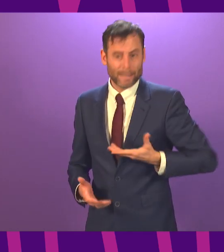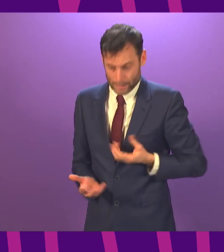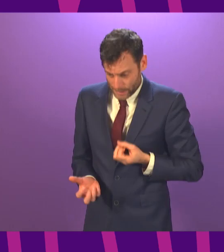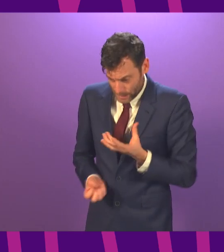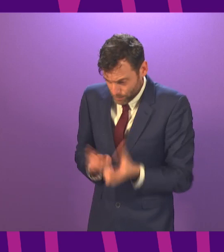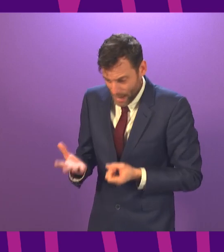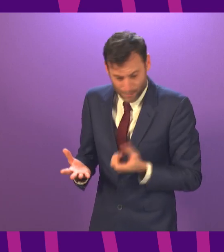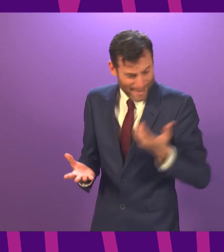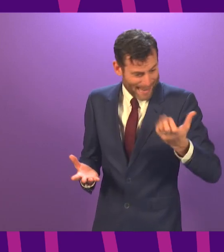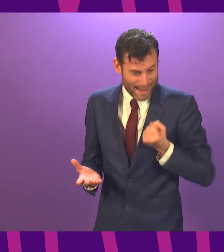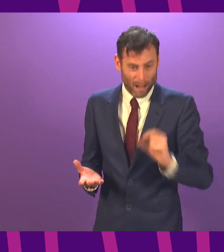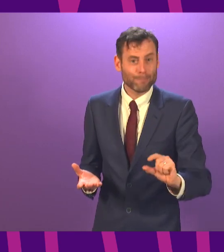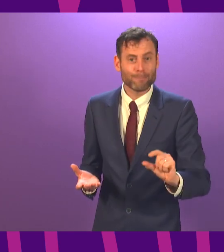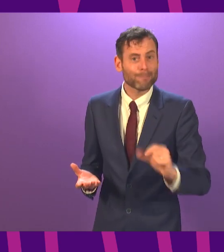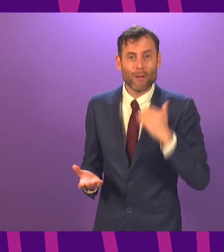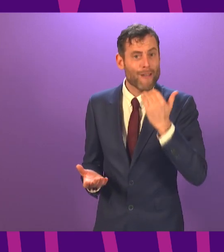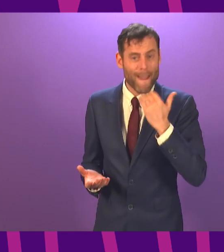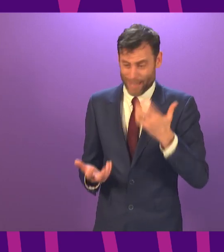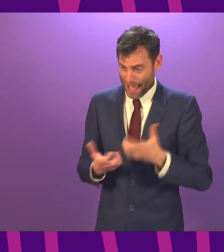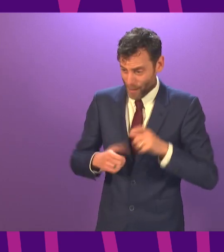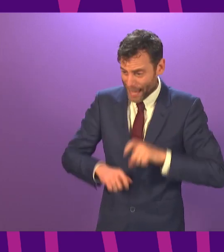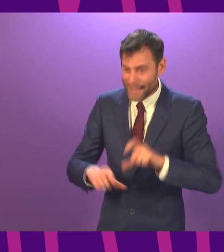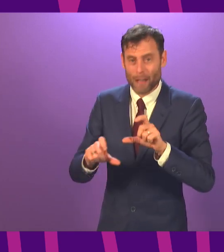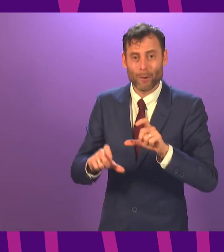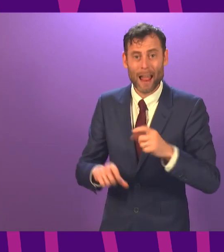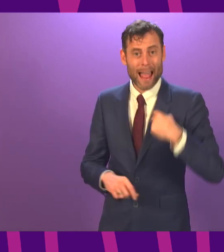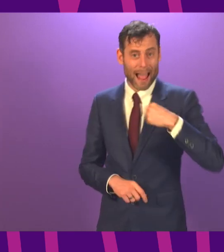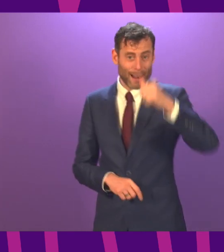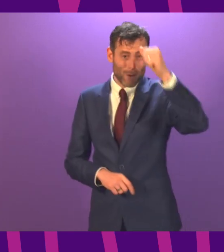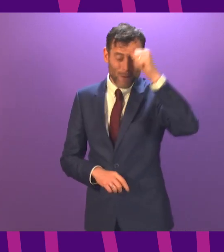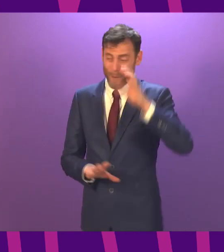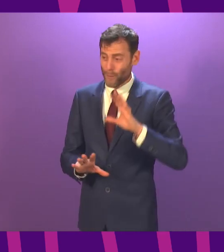to us in the chamber. I know that it does not help anybody in that position for me to